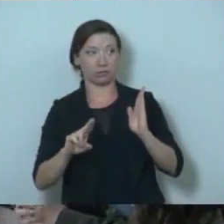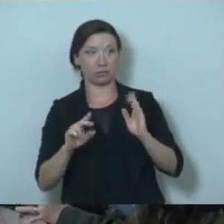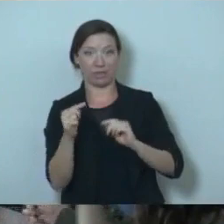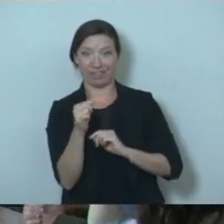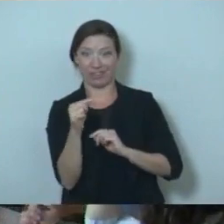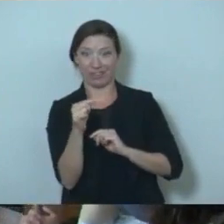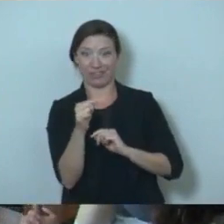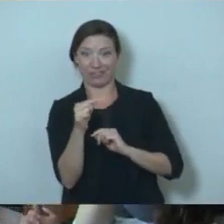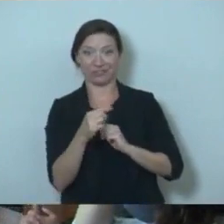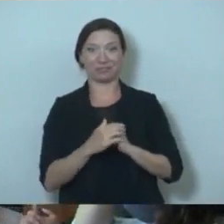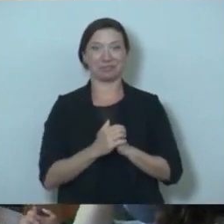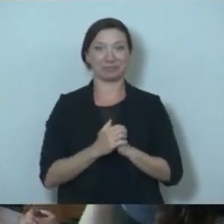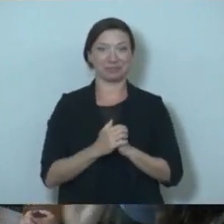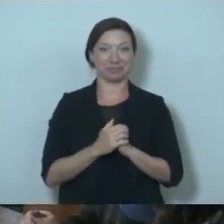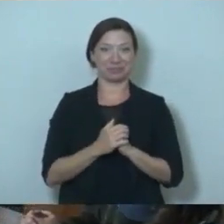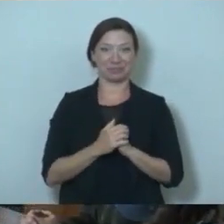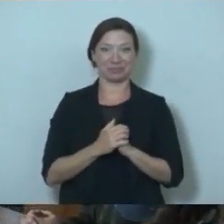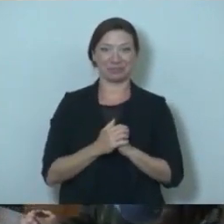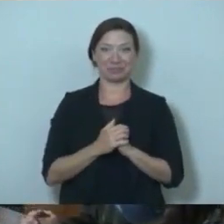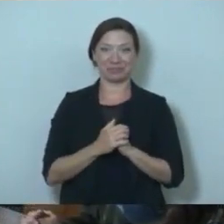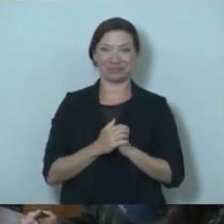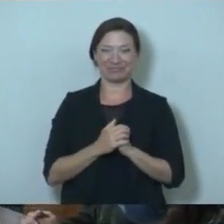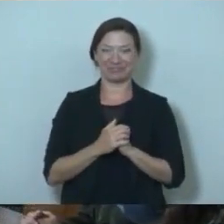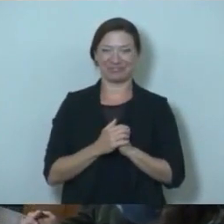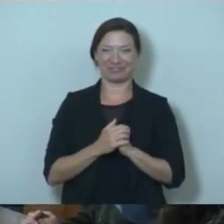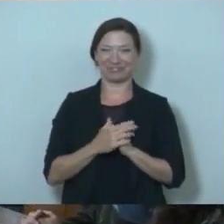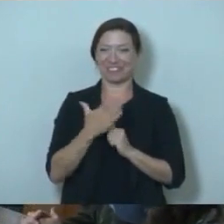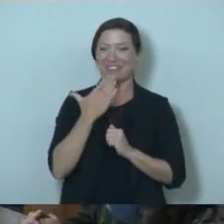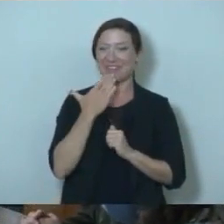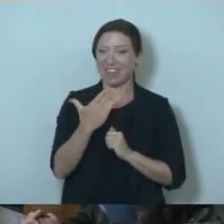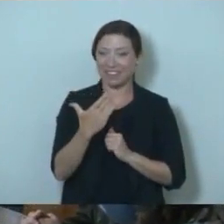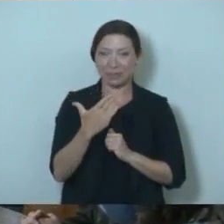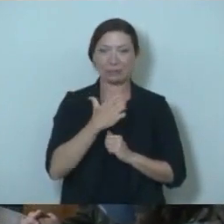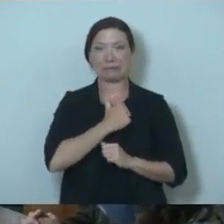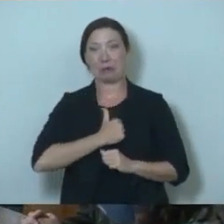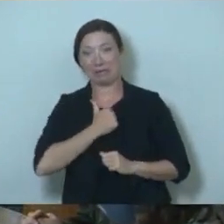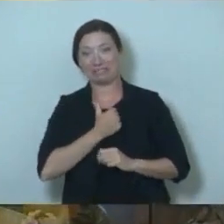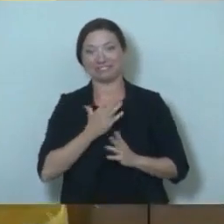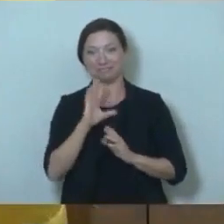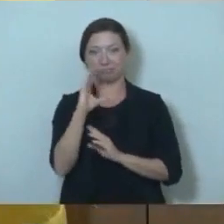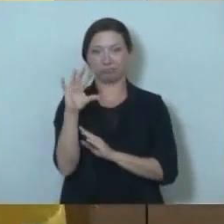BEFORE YOU TO GO THE SECRETARY OF RIG HERE. WELL, I KNOW.